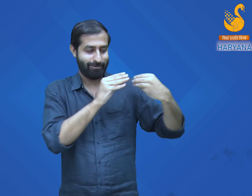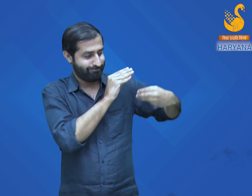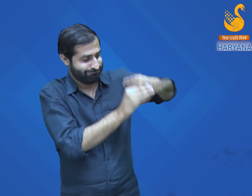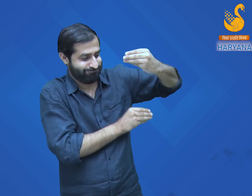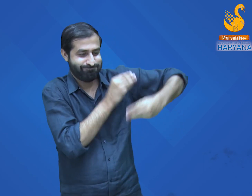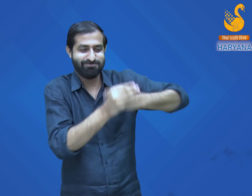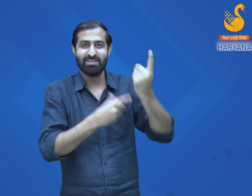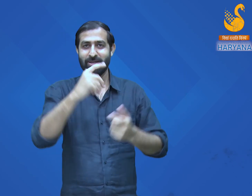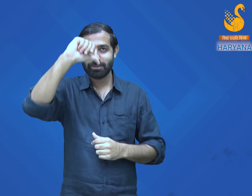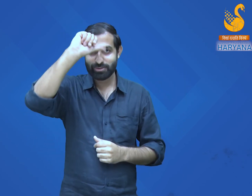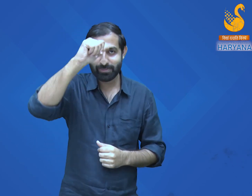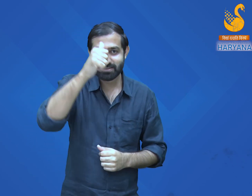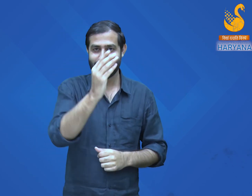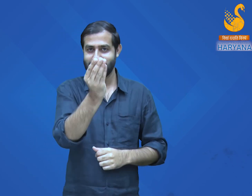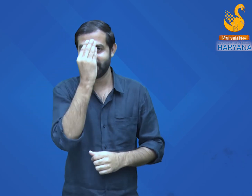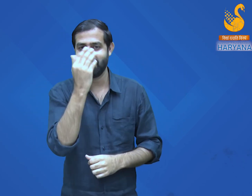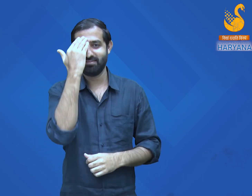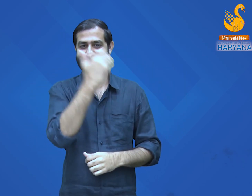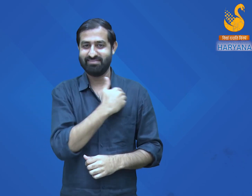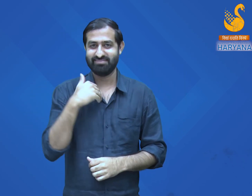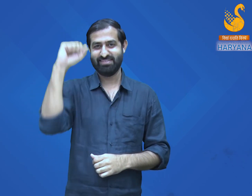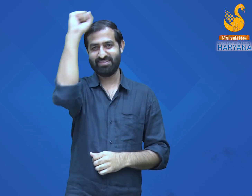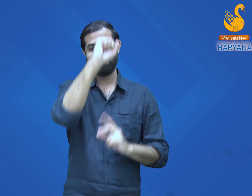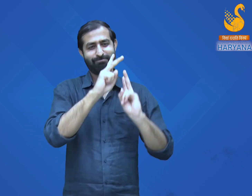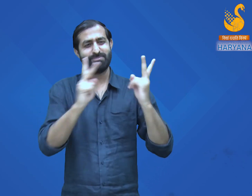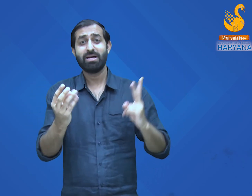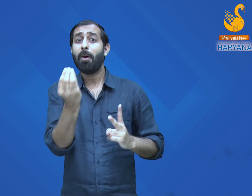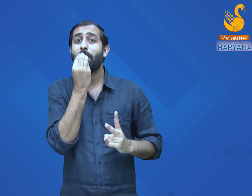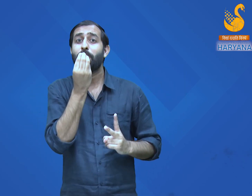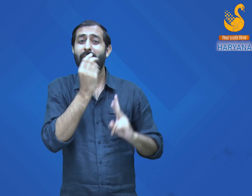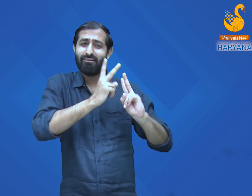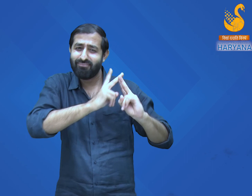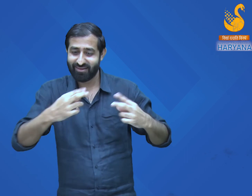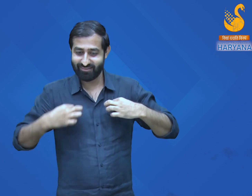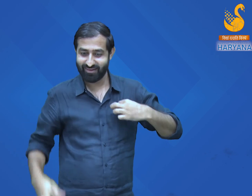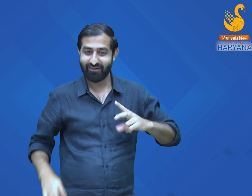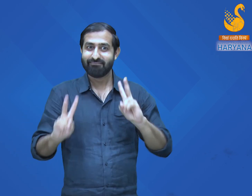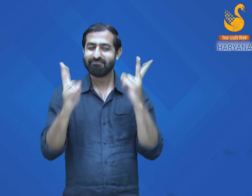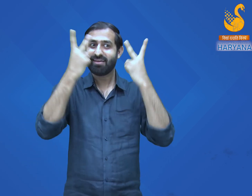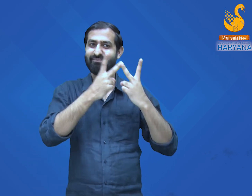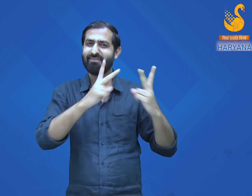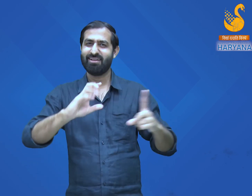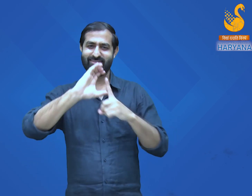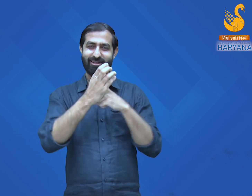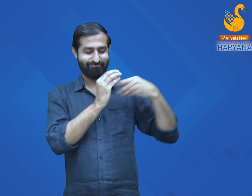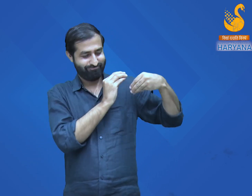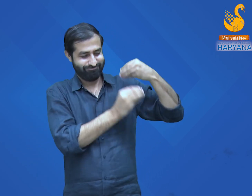In our country we have different religions which are followed by different communities of people. their cuisines, attires and cultures are different